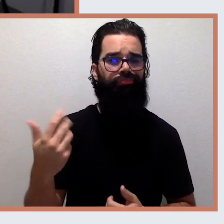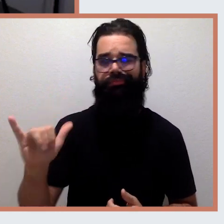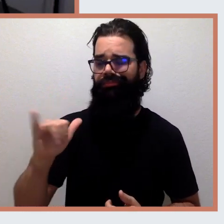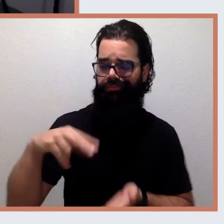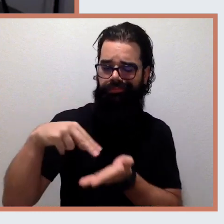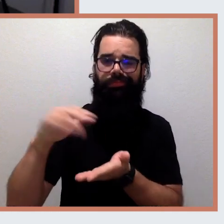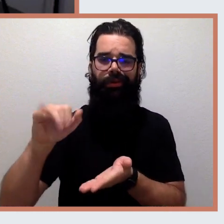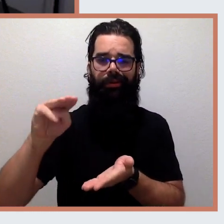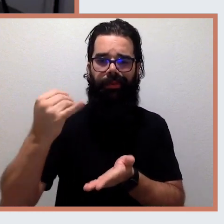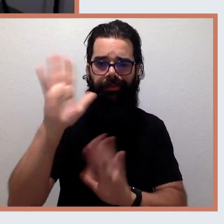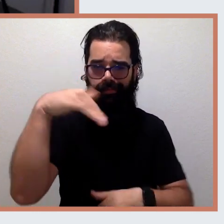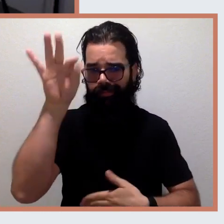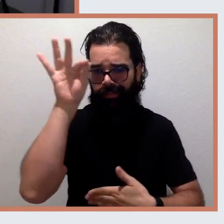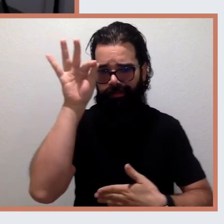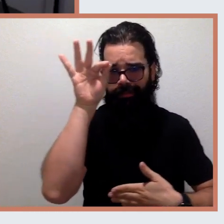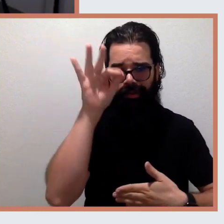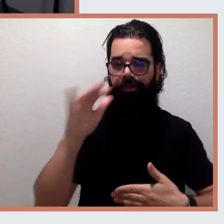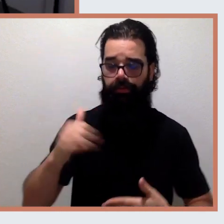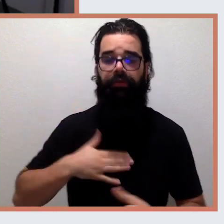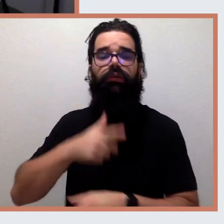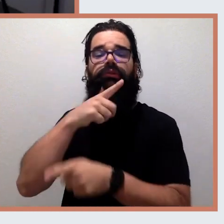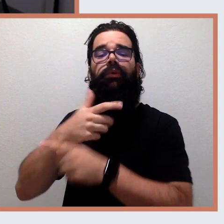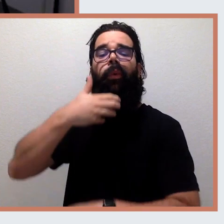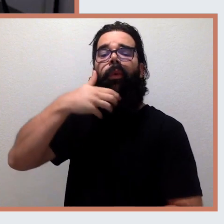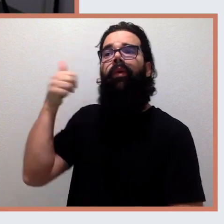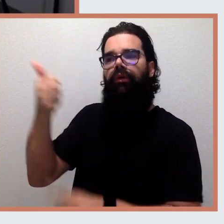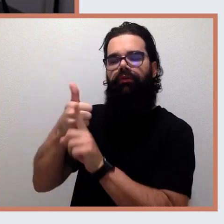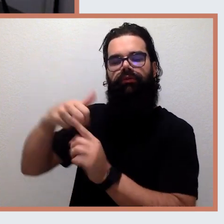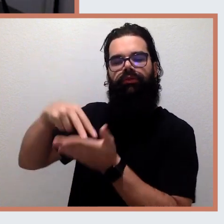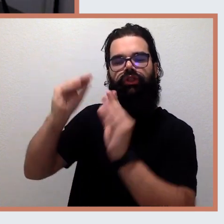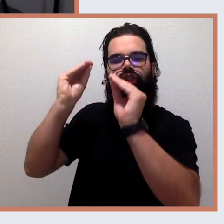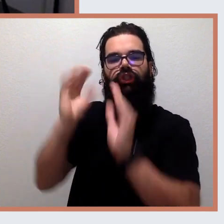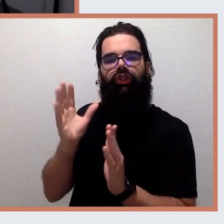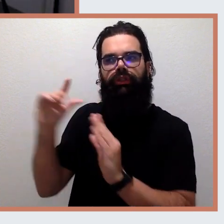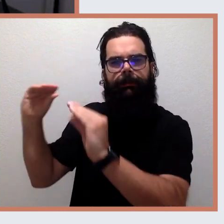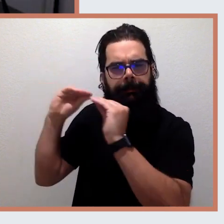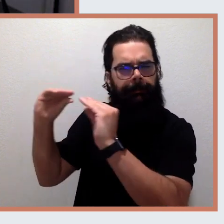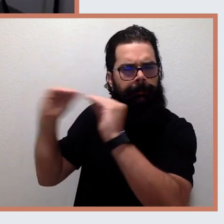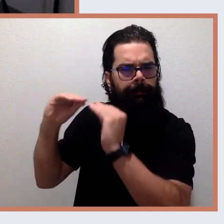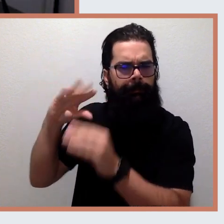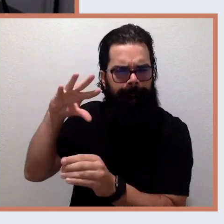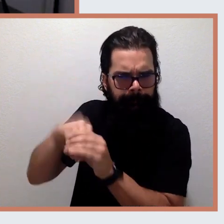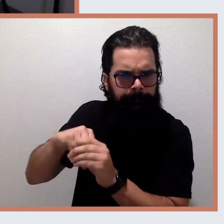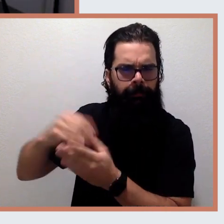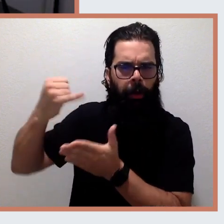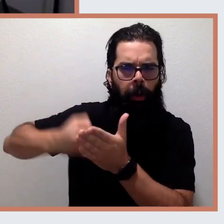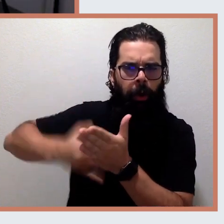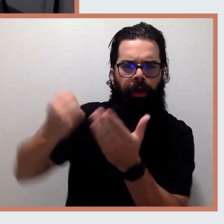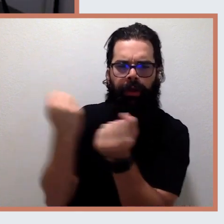and I was Mr. Showstopper dancing like Michael Jackson, and, yeah, my older sister was a dance teacher and very, very involved in the arts,